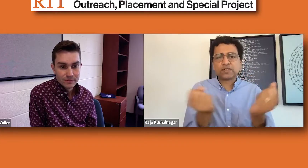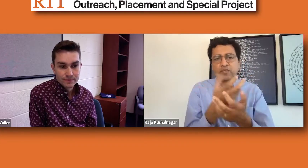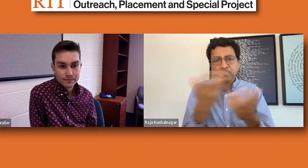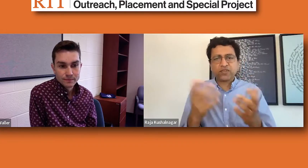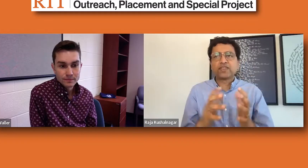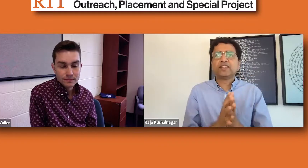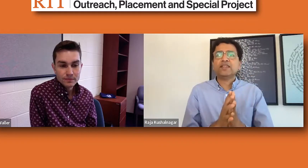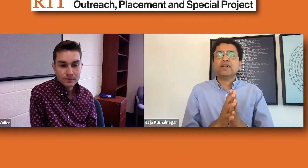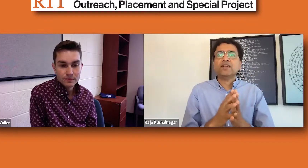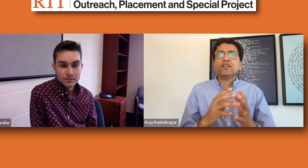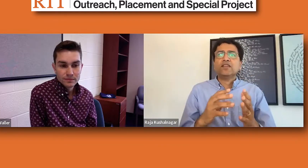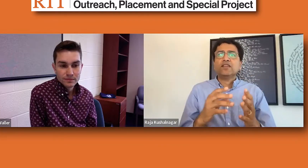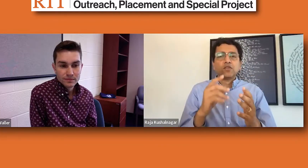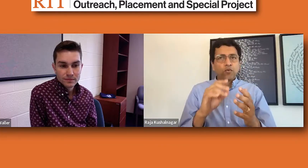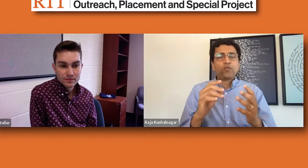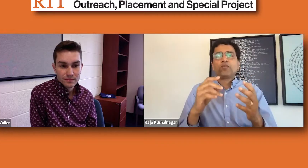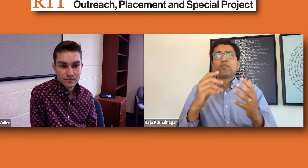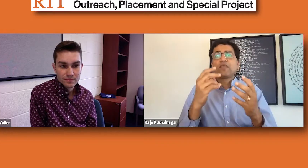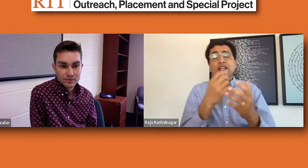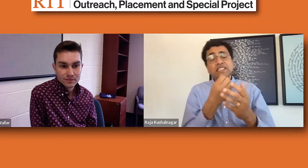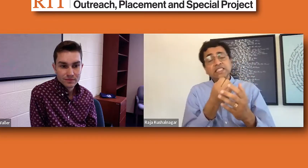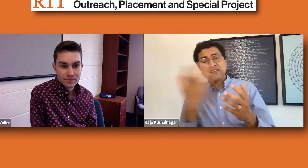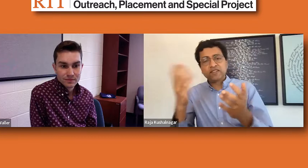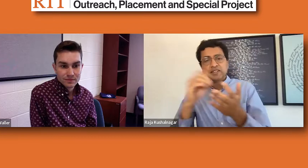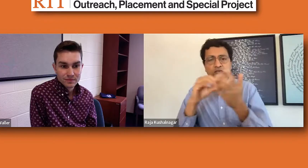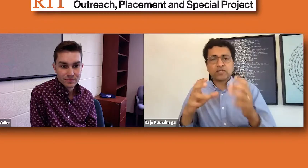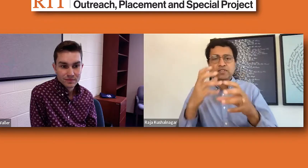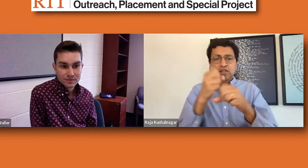So they learn how to apply for grants, how to do research.